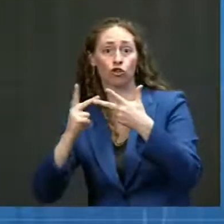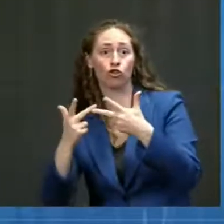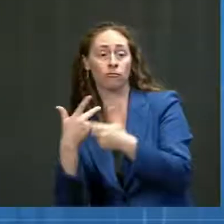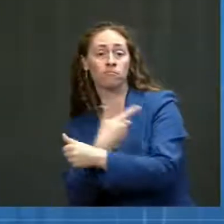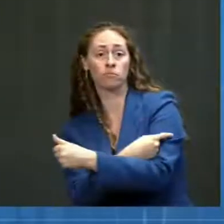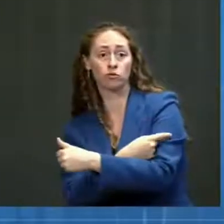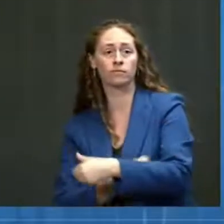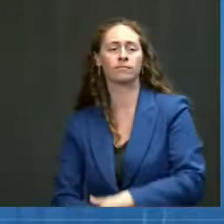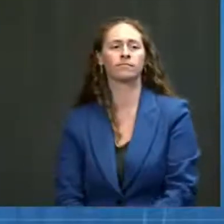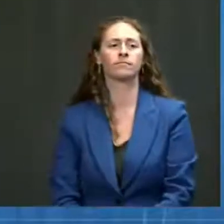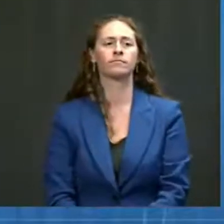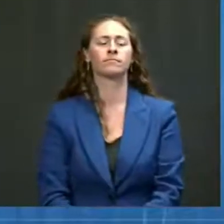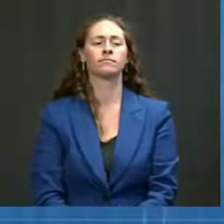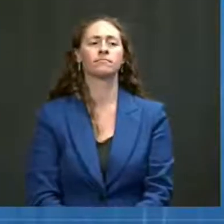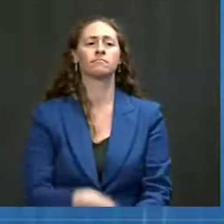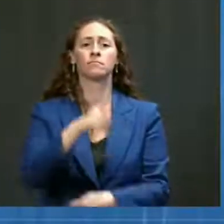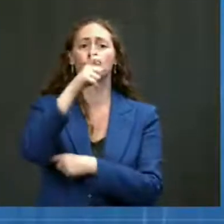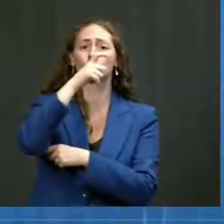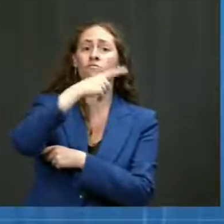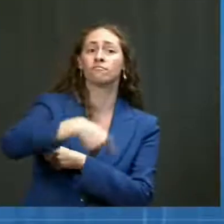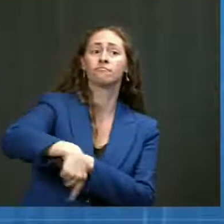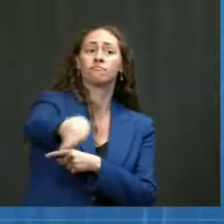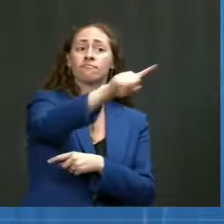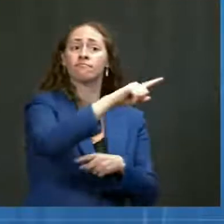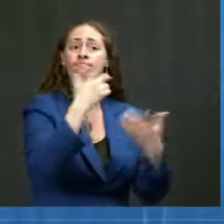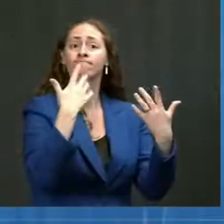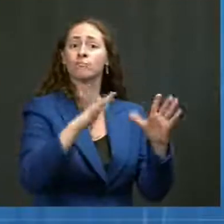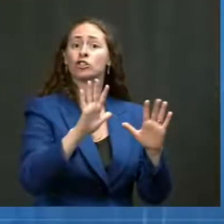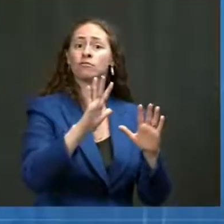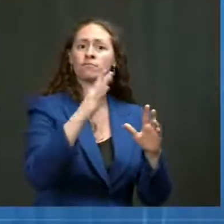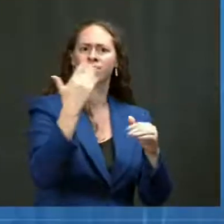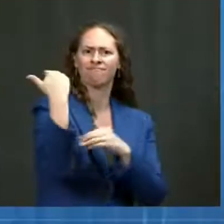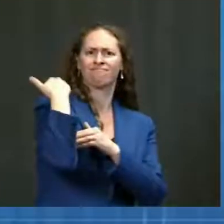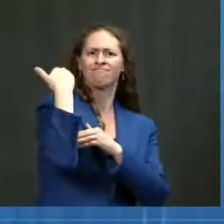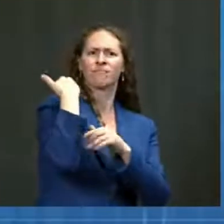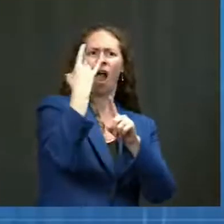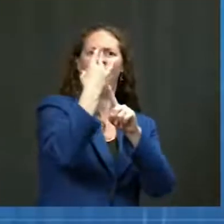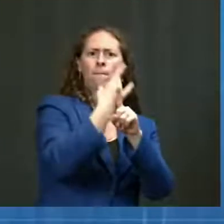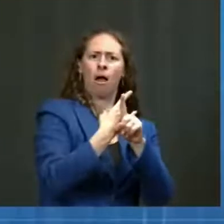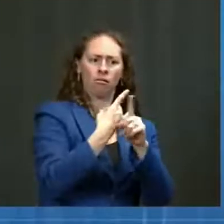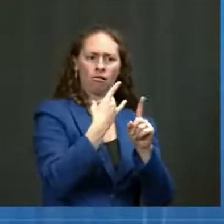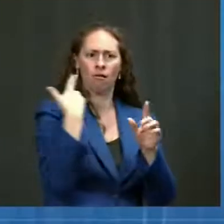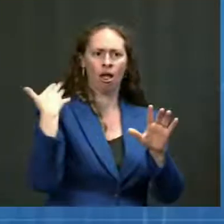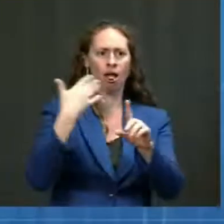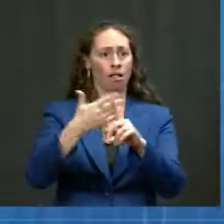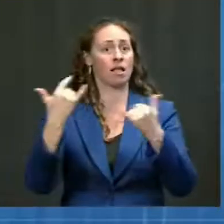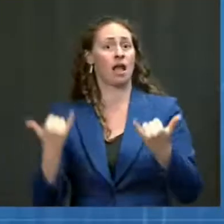THEY WOULD BE ELIGIBLE FOR THEIR BOOSTER SHOT EIGHT MONTHS AFTER RECEIVING THEIR SECOND